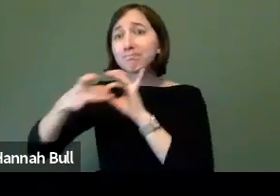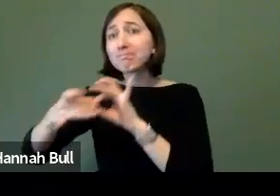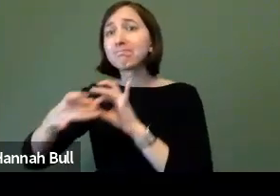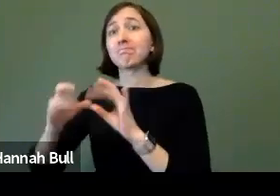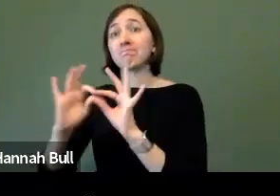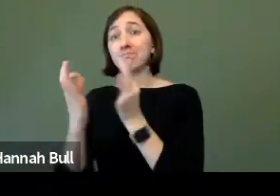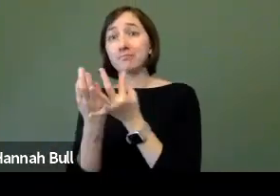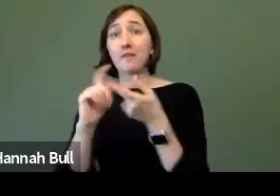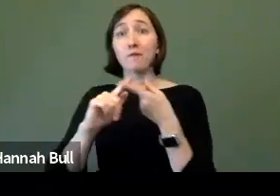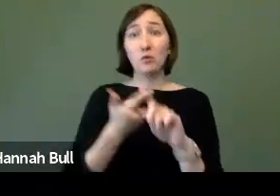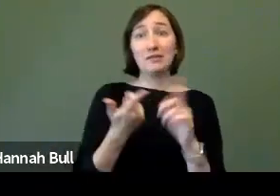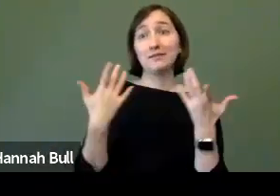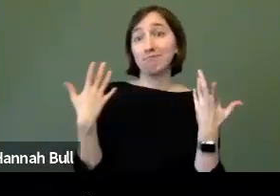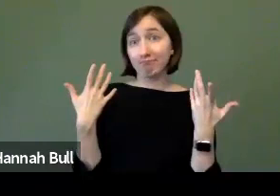often take us out of the things we love to do.